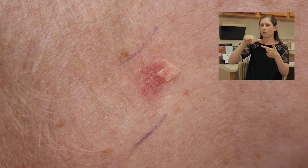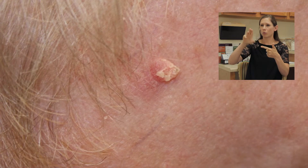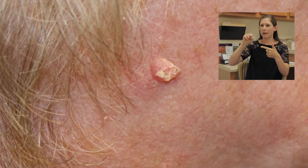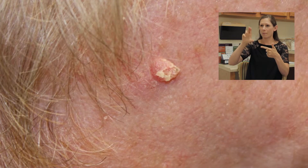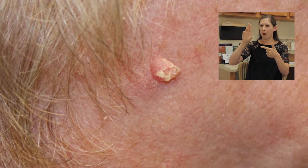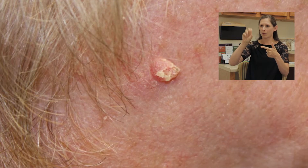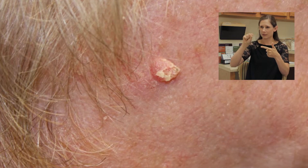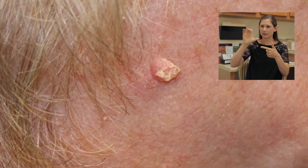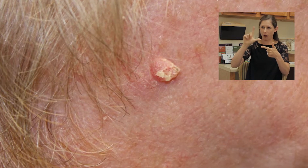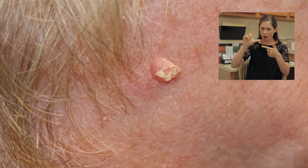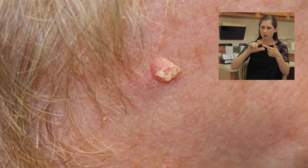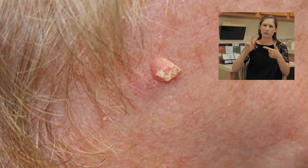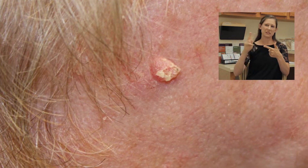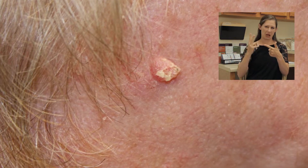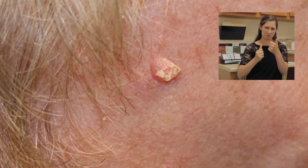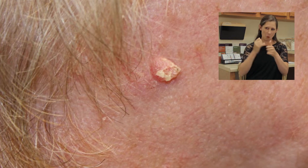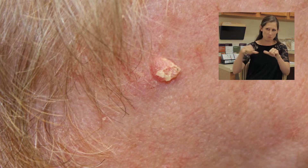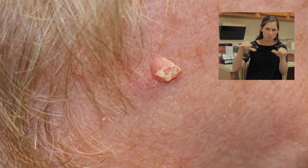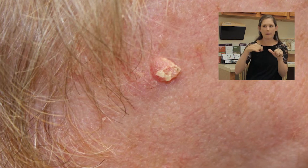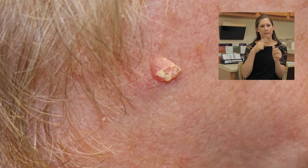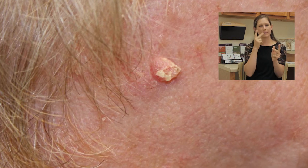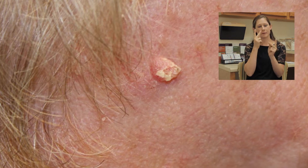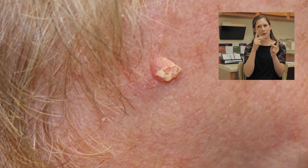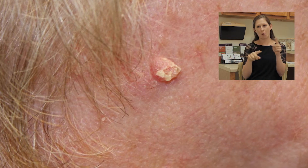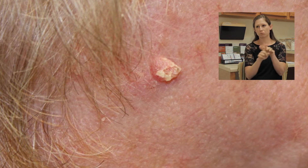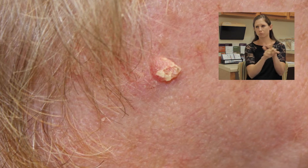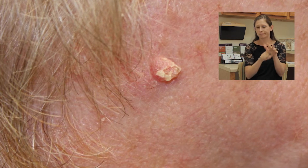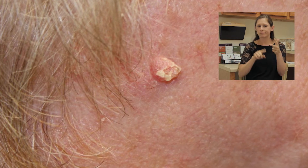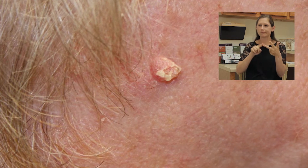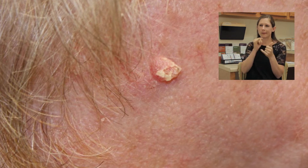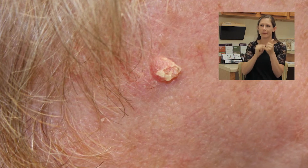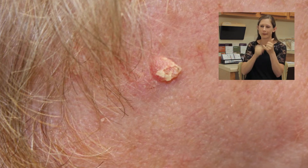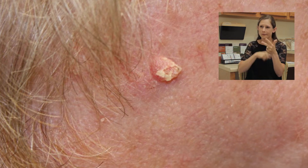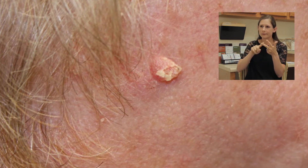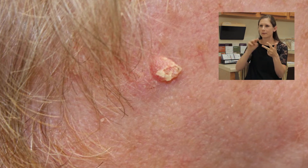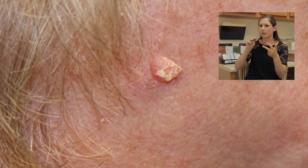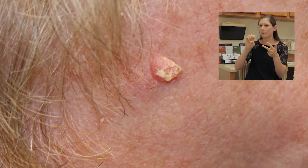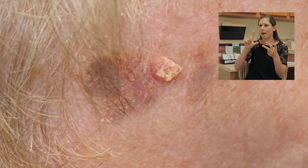Squamous Cell is the second most common cancer I see,